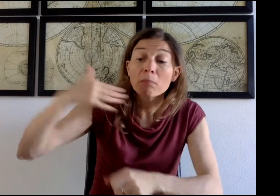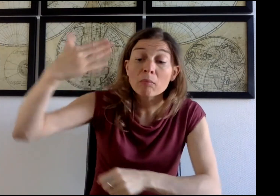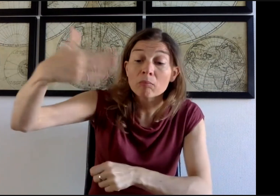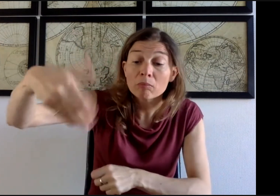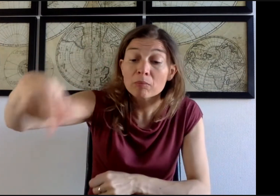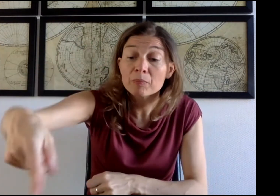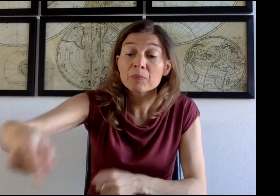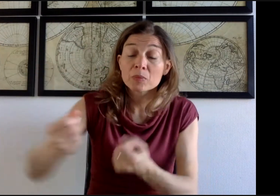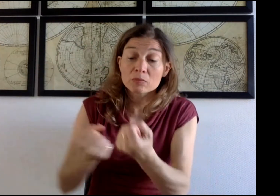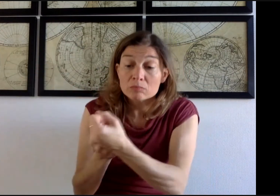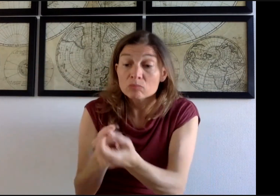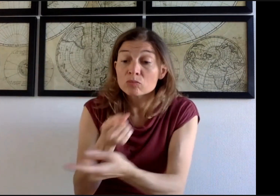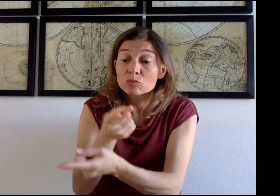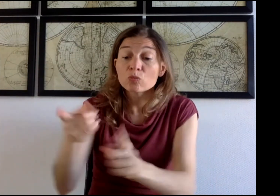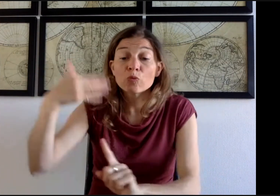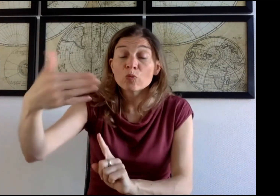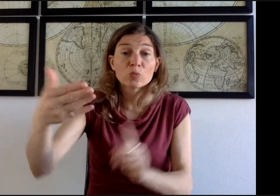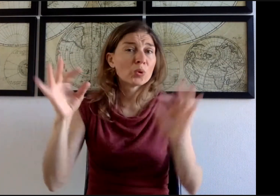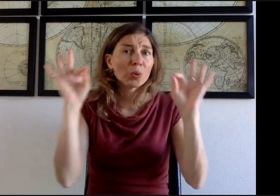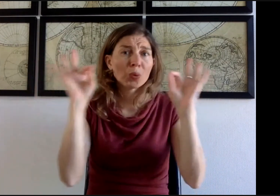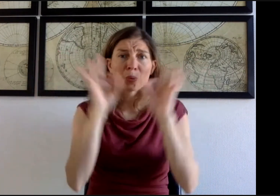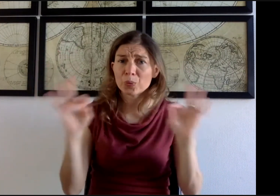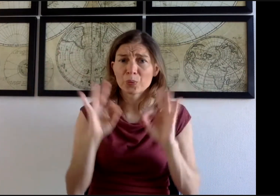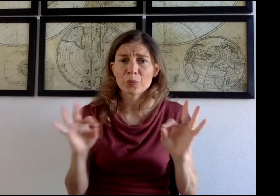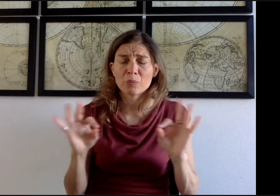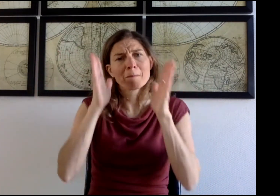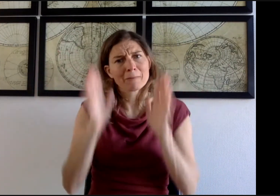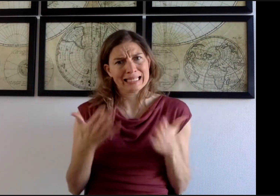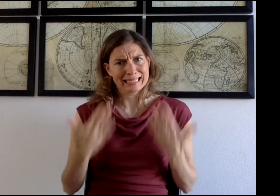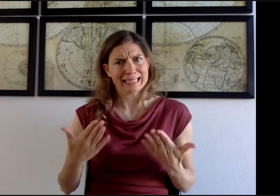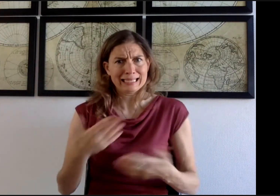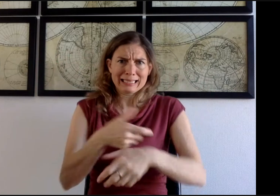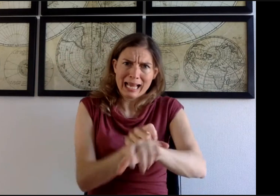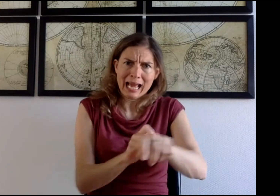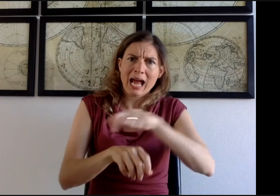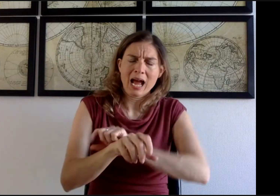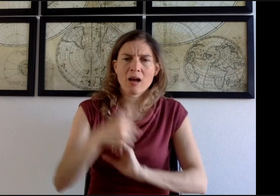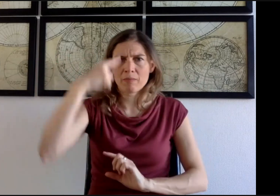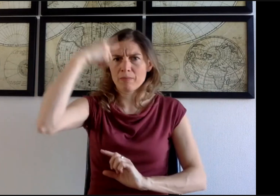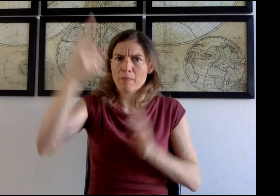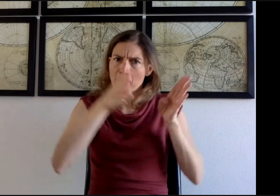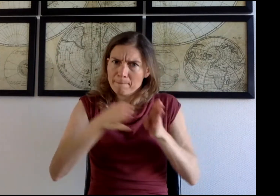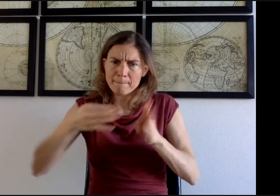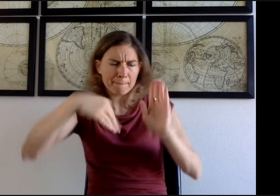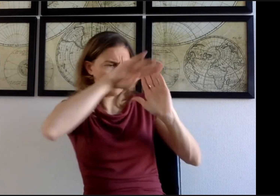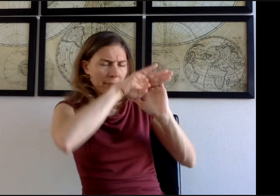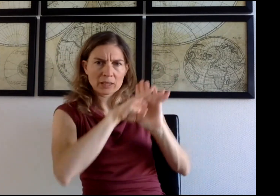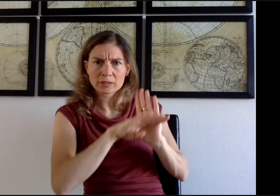in a more virulent way. I want to talk...To compliment...